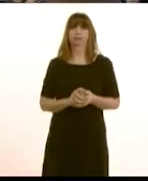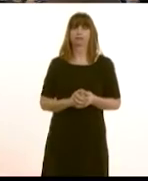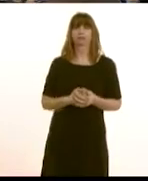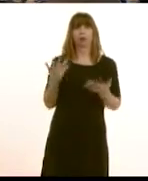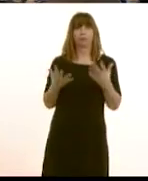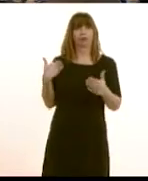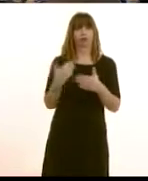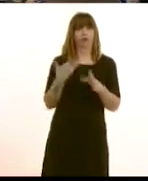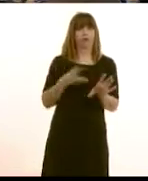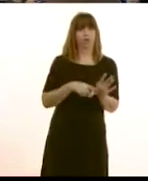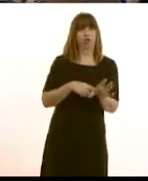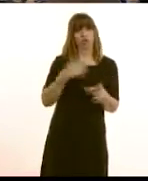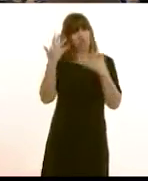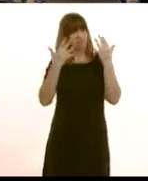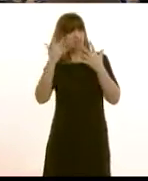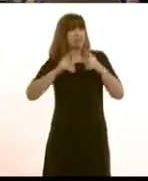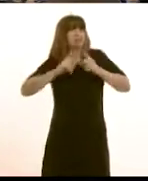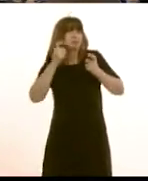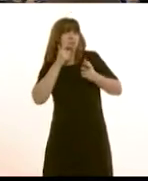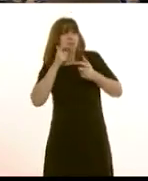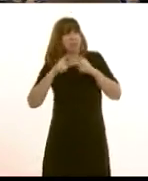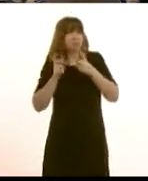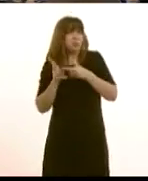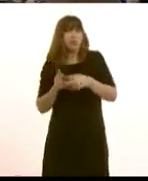years? Carwyn Jones: The reason why the enterprise